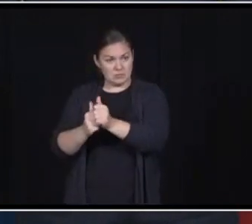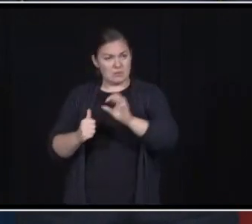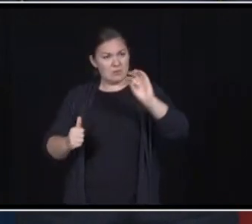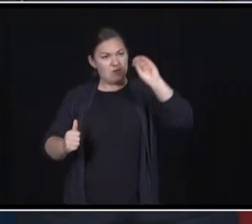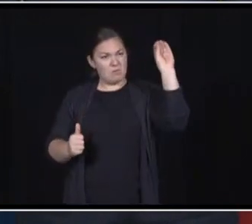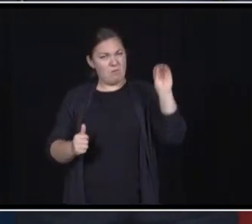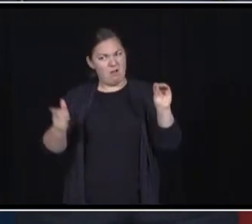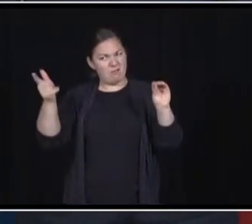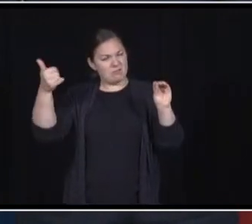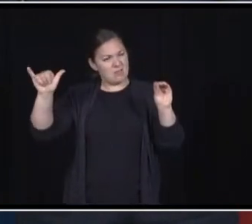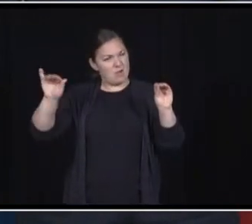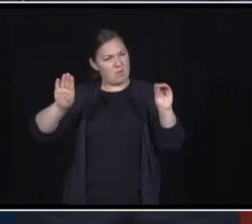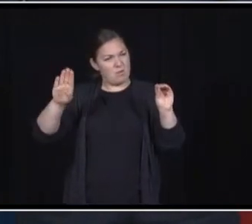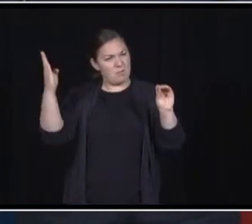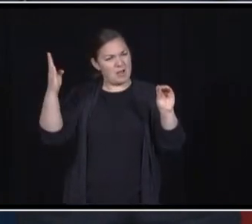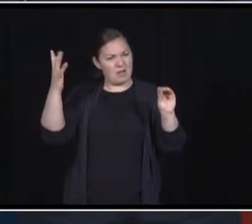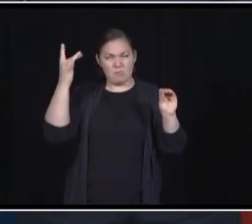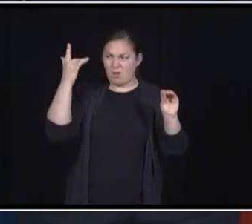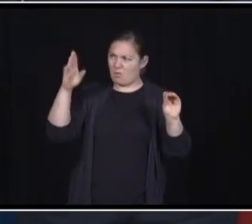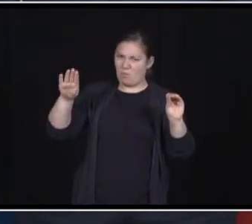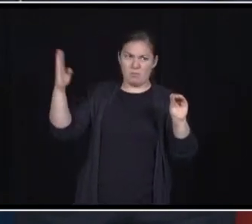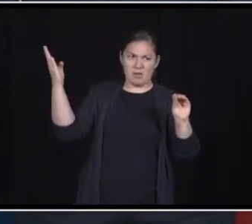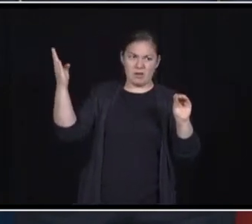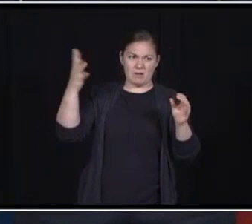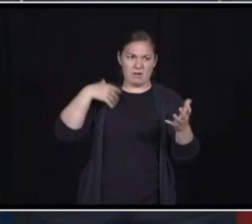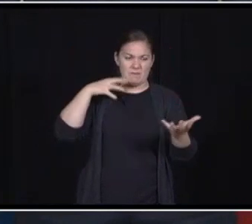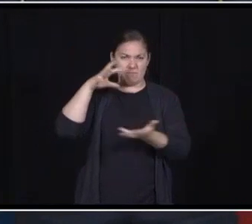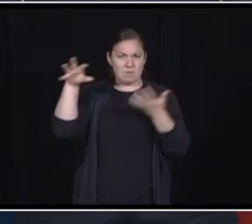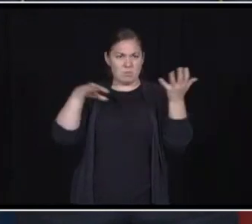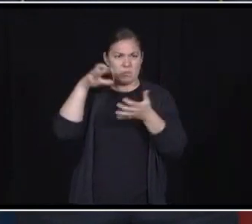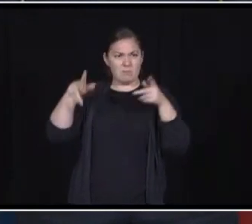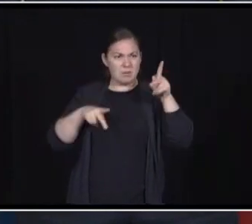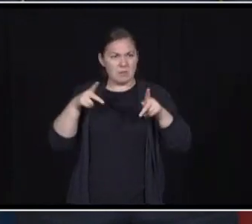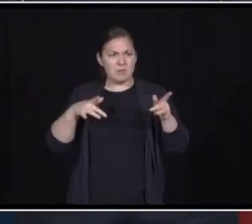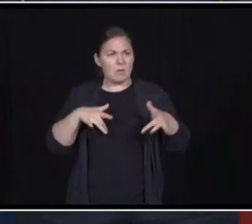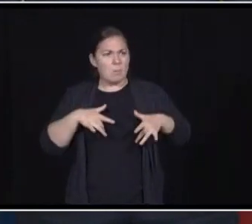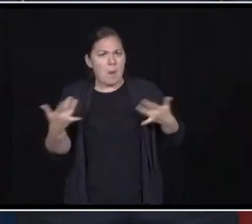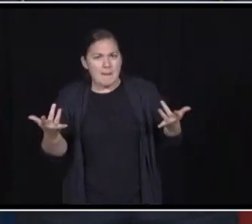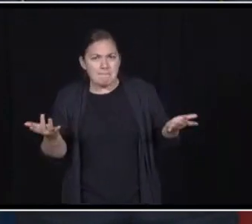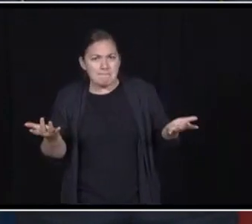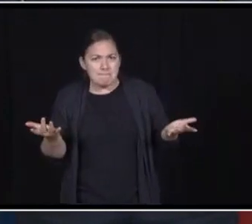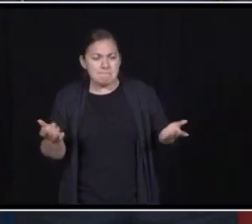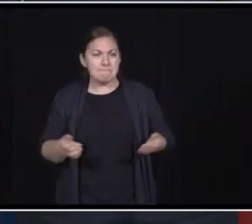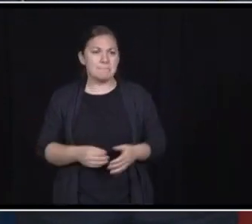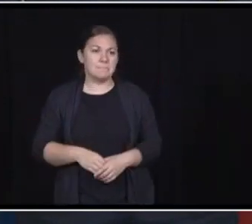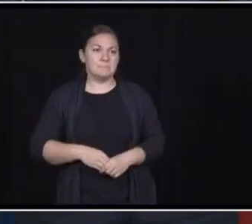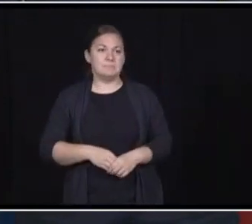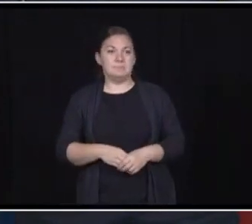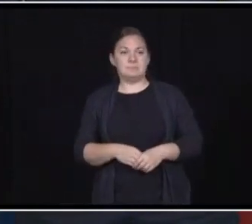Ottawa state open yesterday and there is no clear indication about why, which cause a lot of confusion.